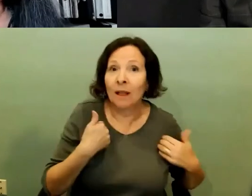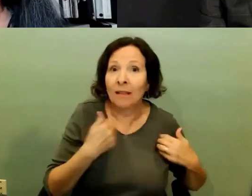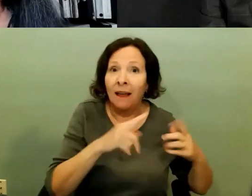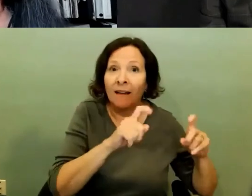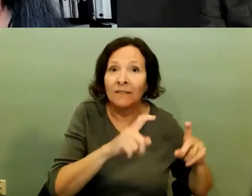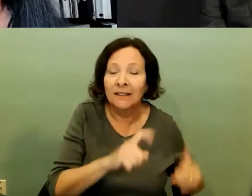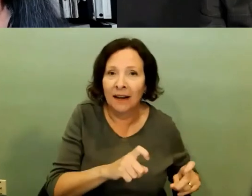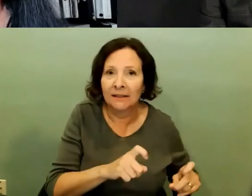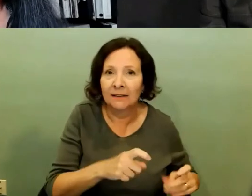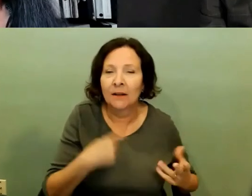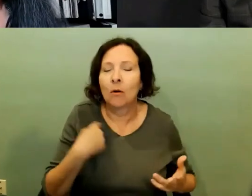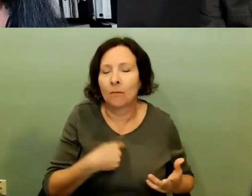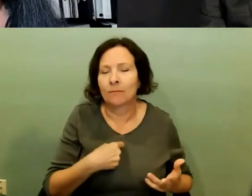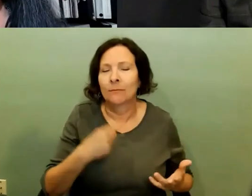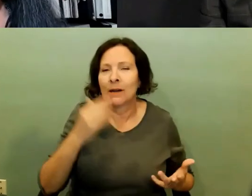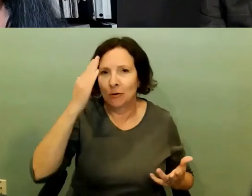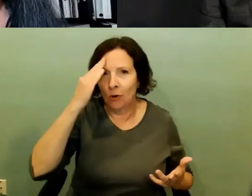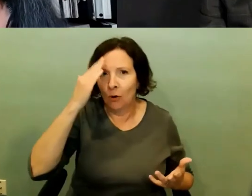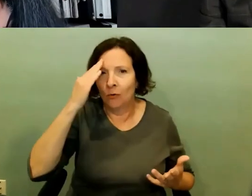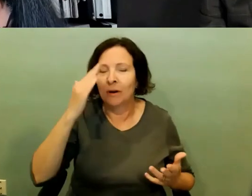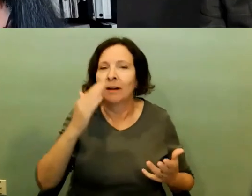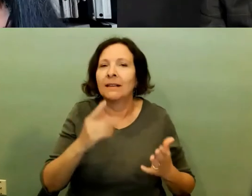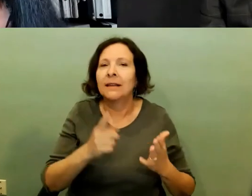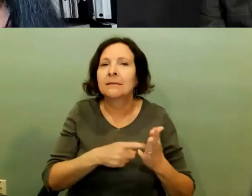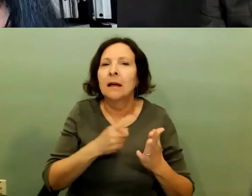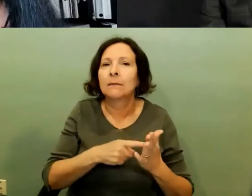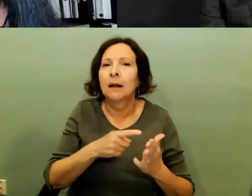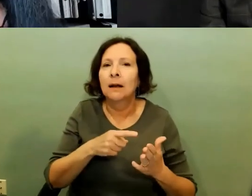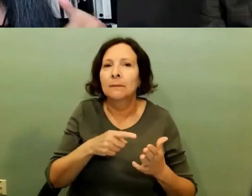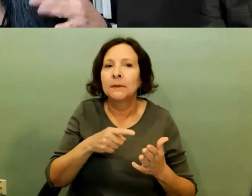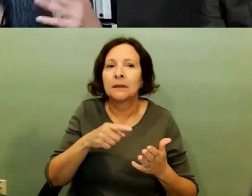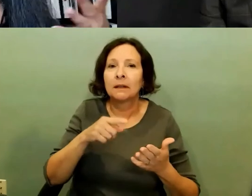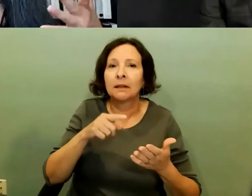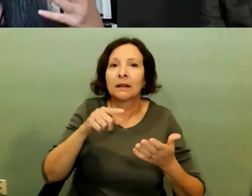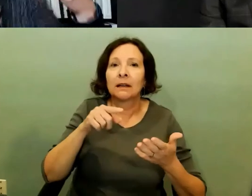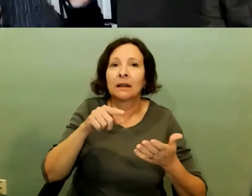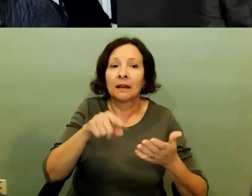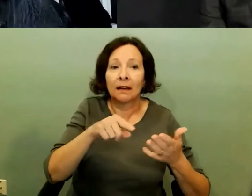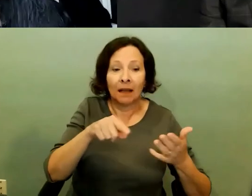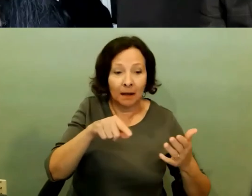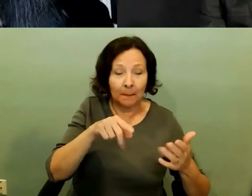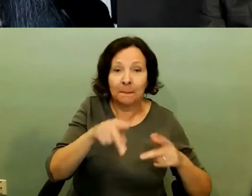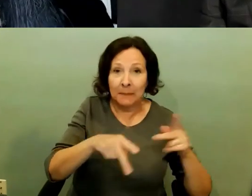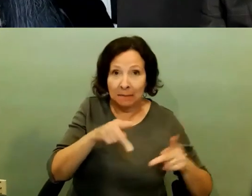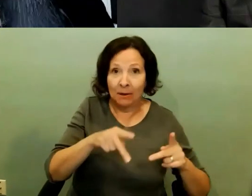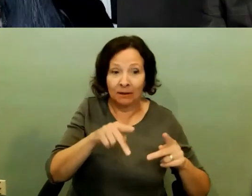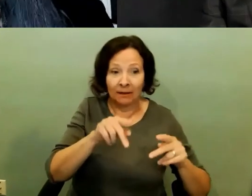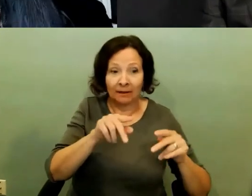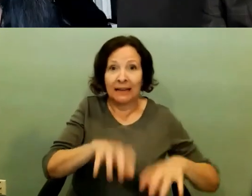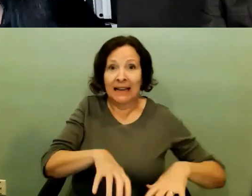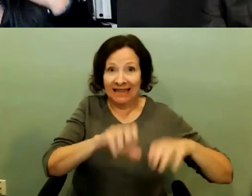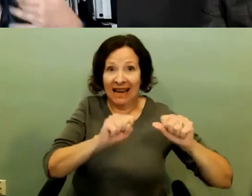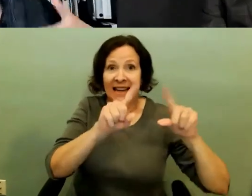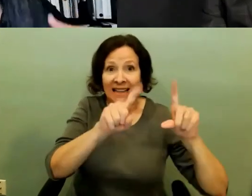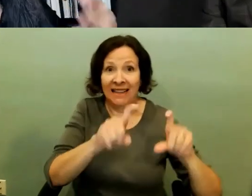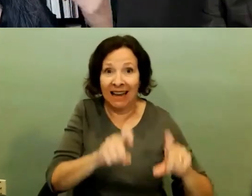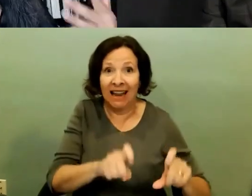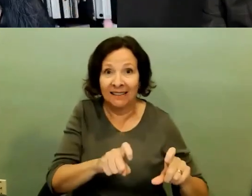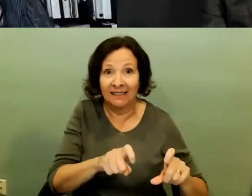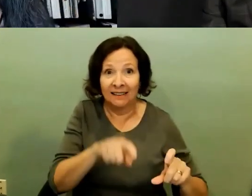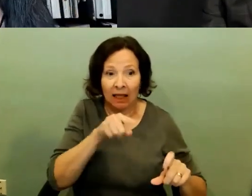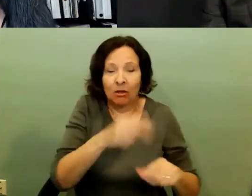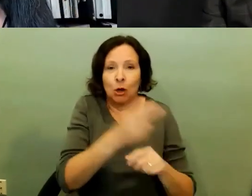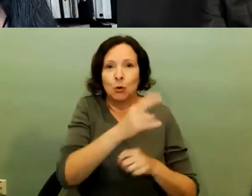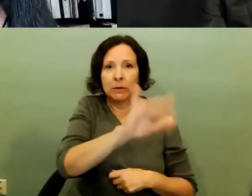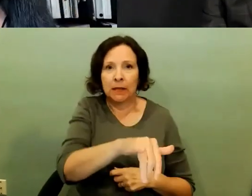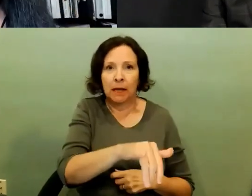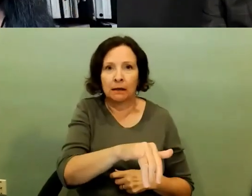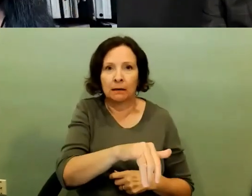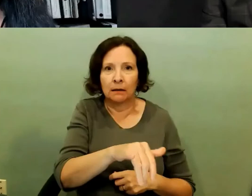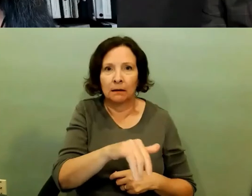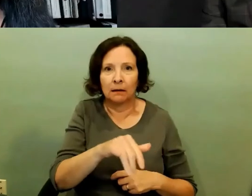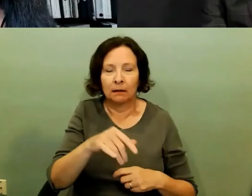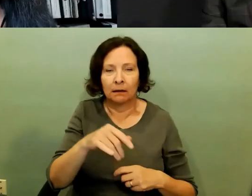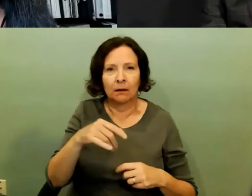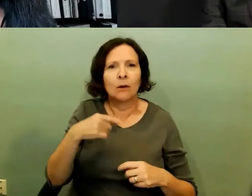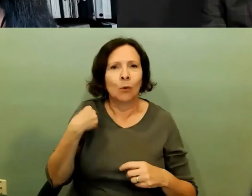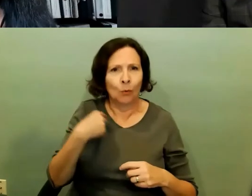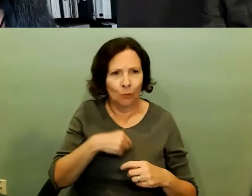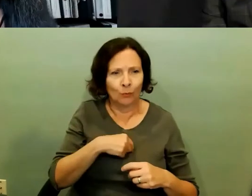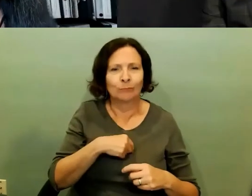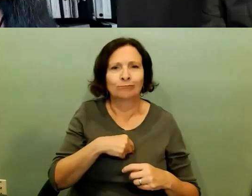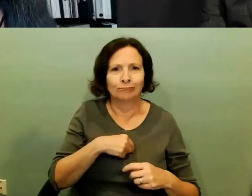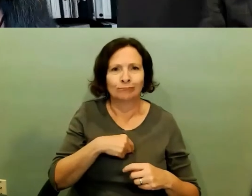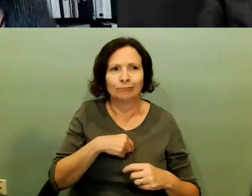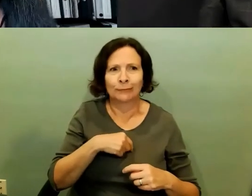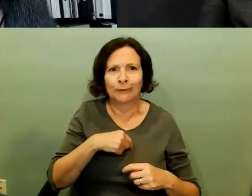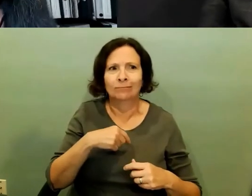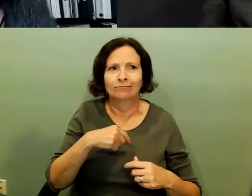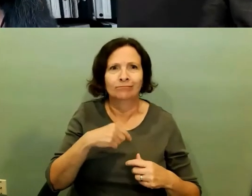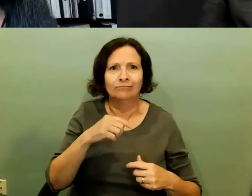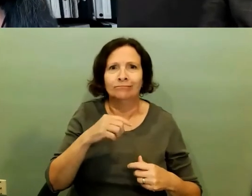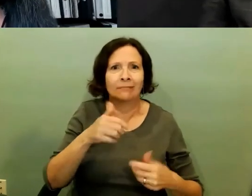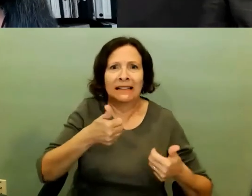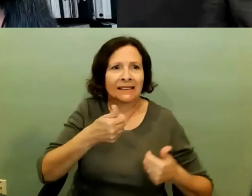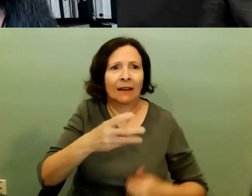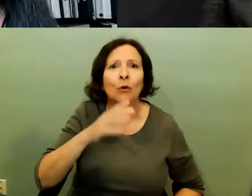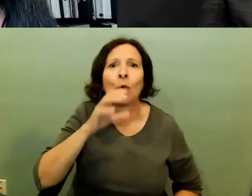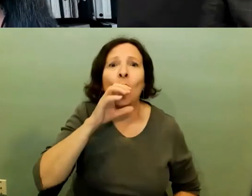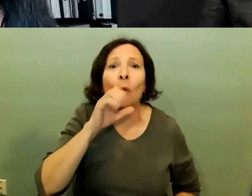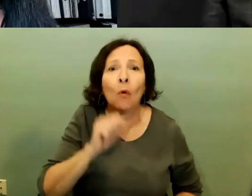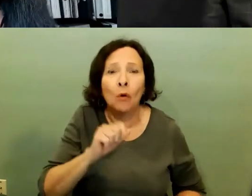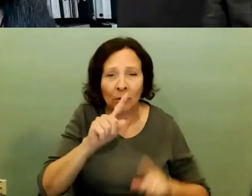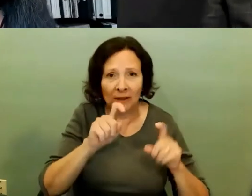within institutions that are using the tests the people have been able to take, that we suspended